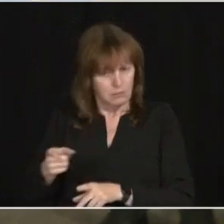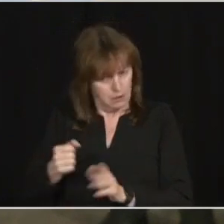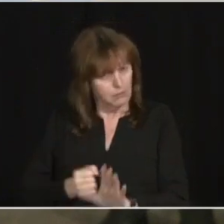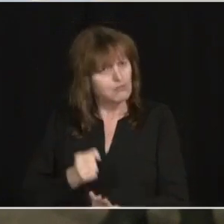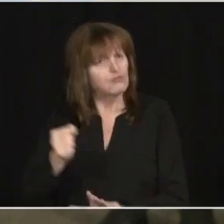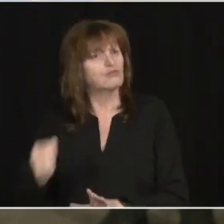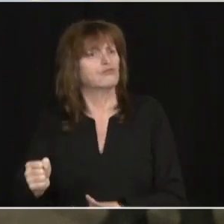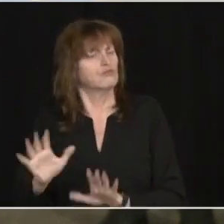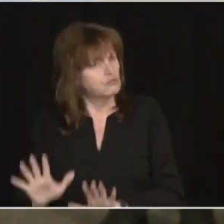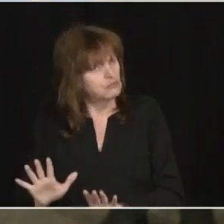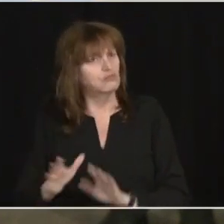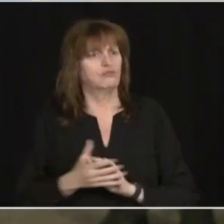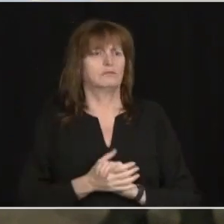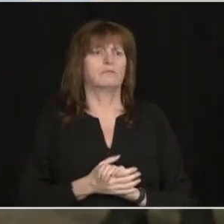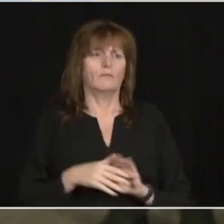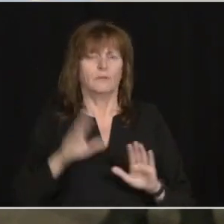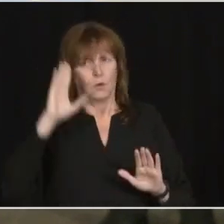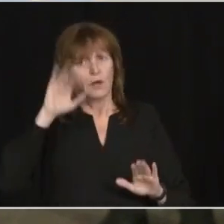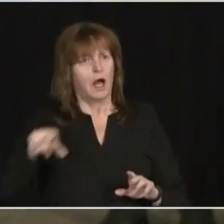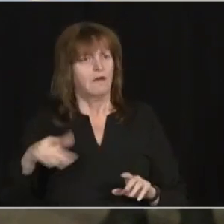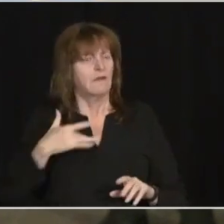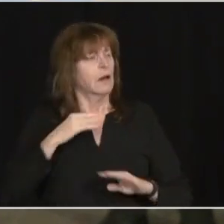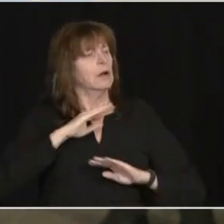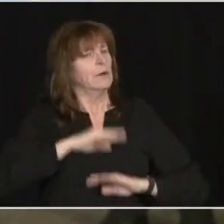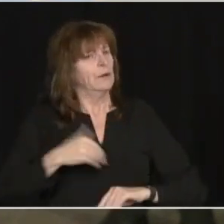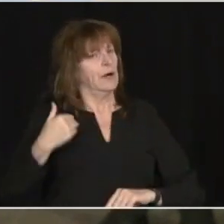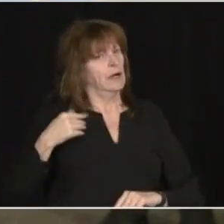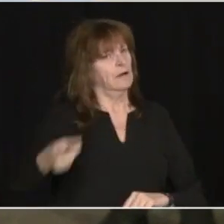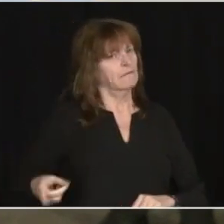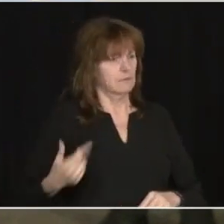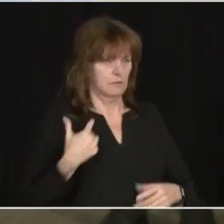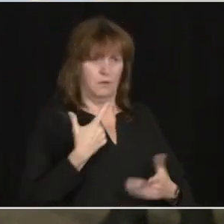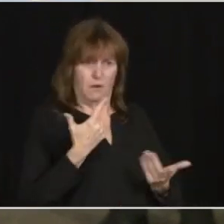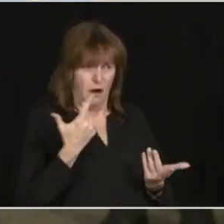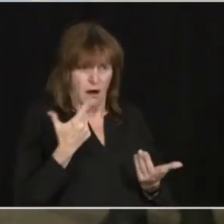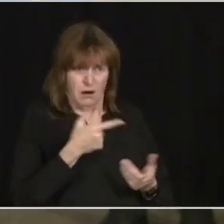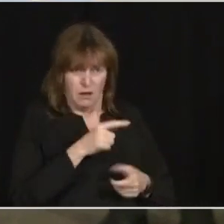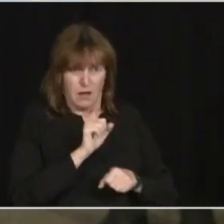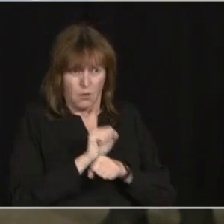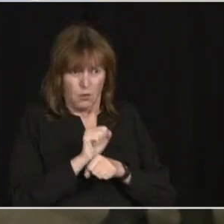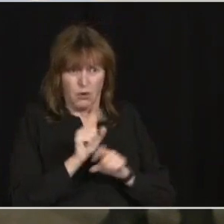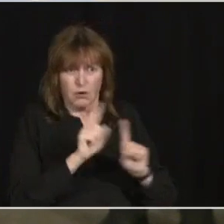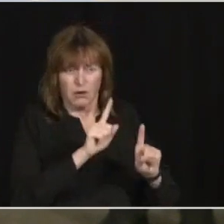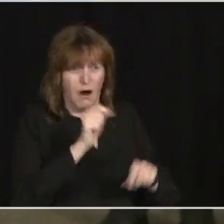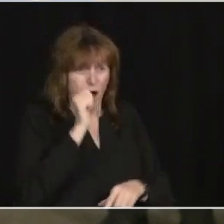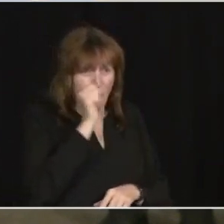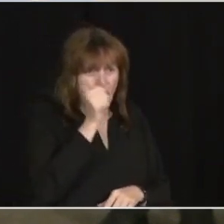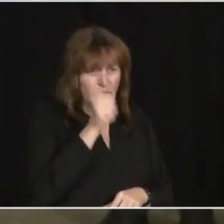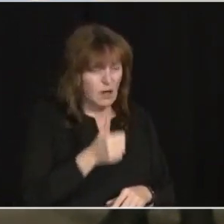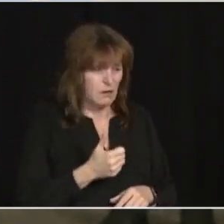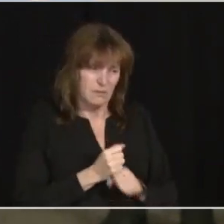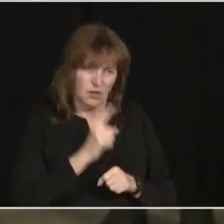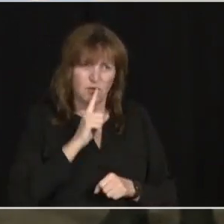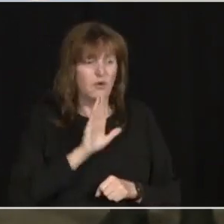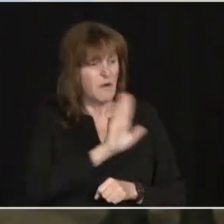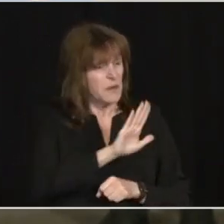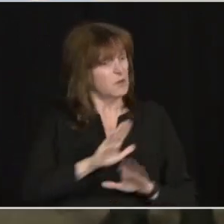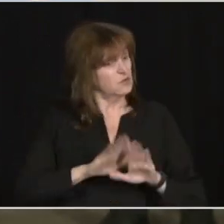their own lives at risk so our families and children can stay safe. Thank you. First question